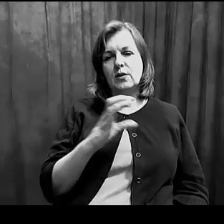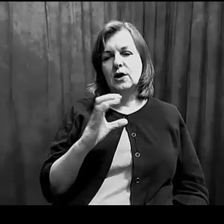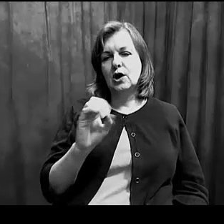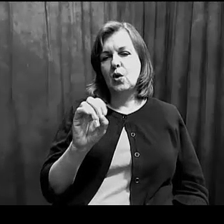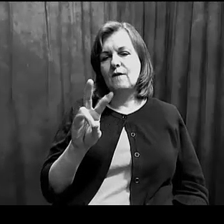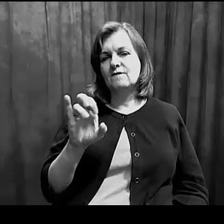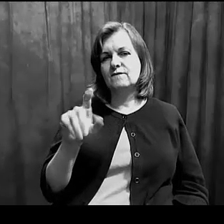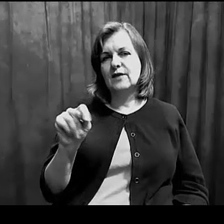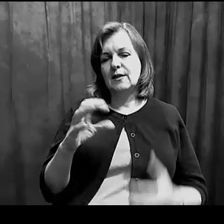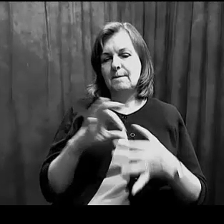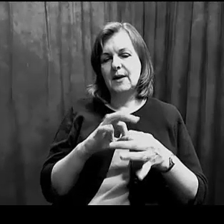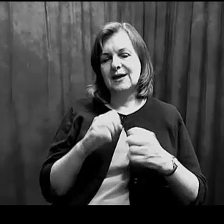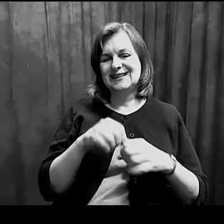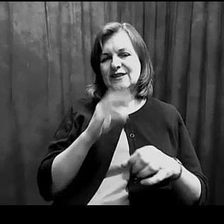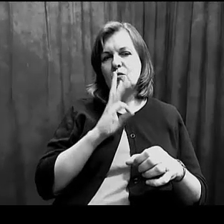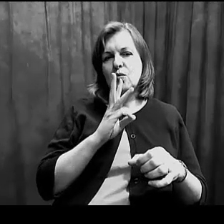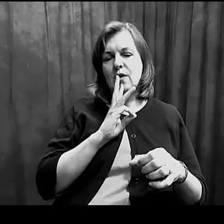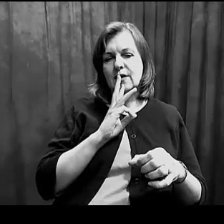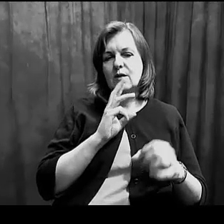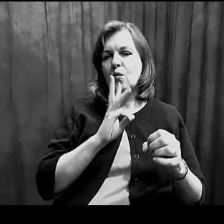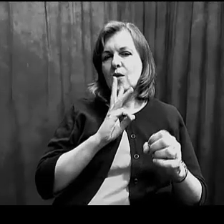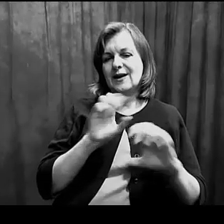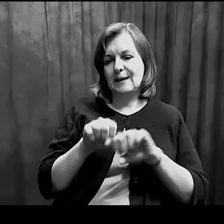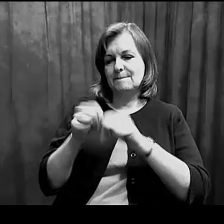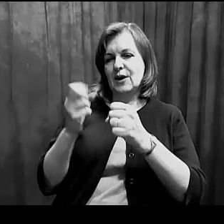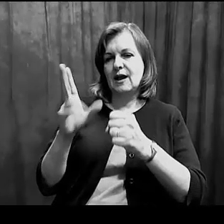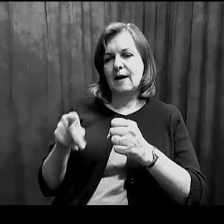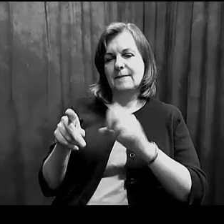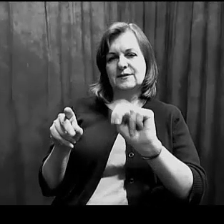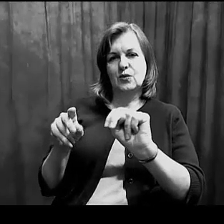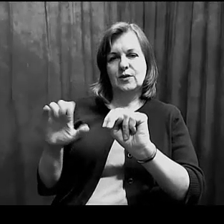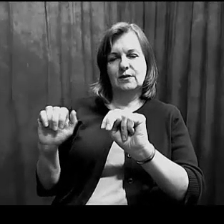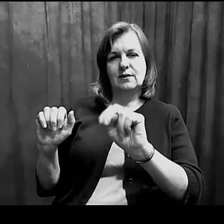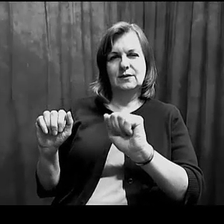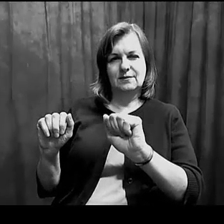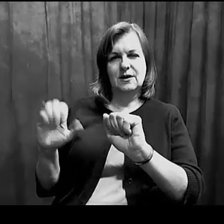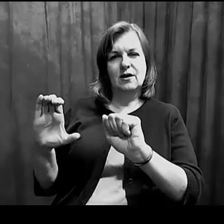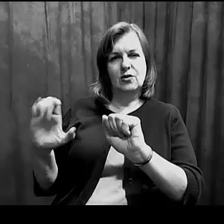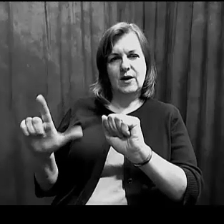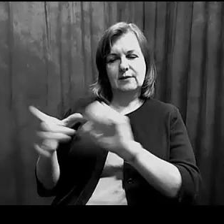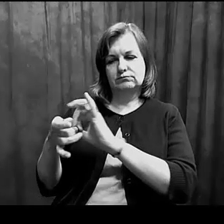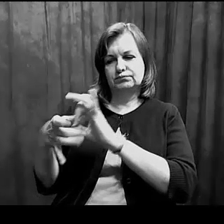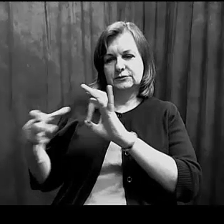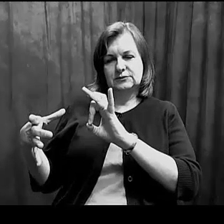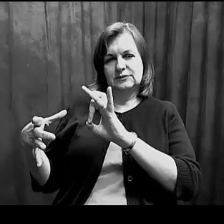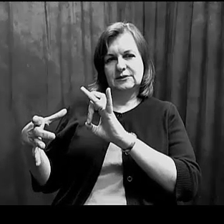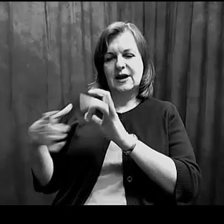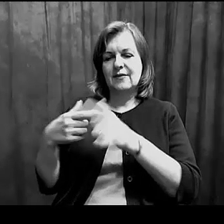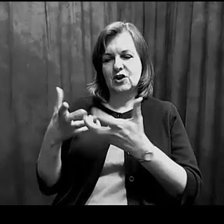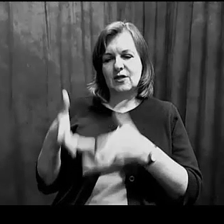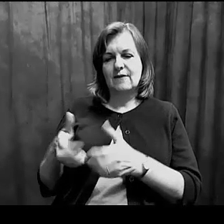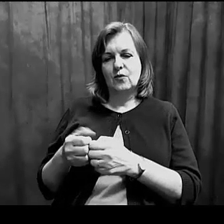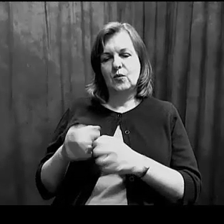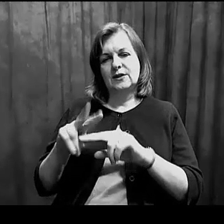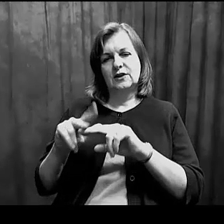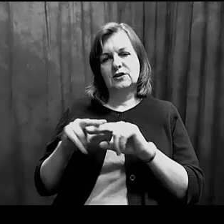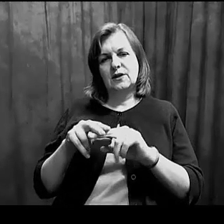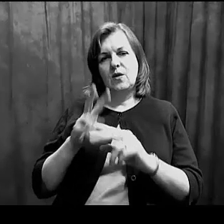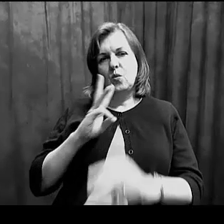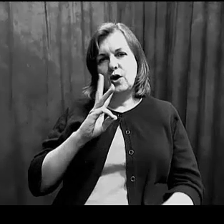because the polar covalent bond of water is able to break up the sodium chloride it isolates it breaks down the sodium chloride